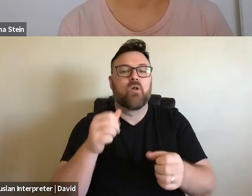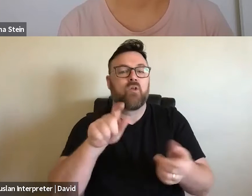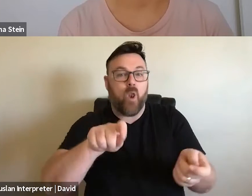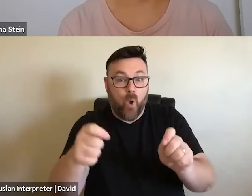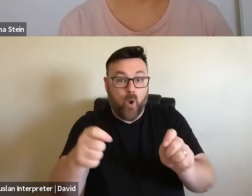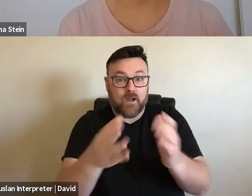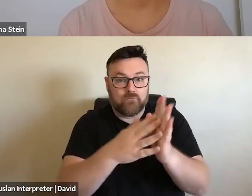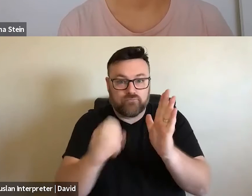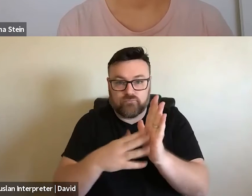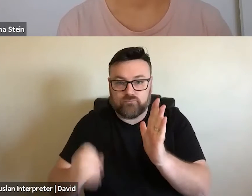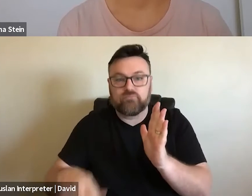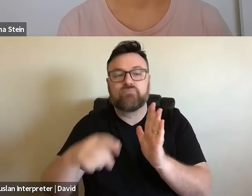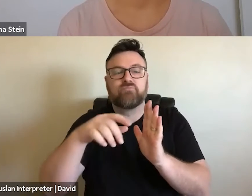and Victoria.